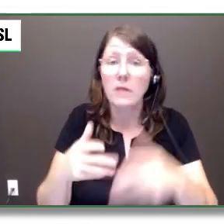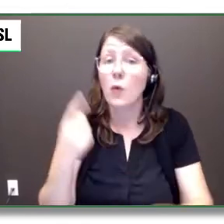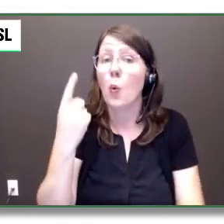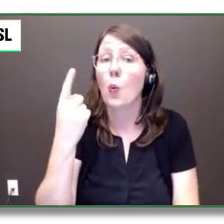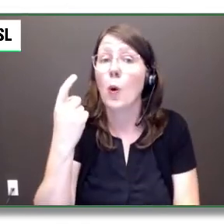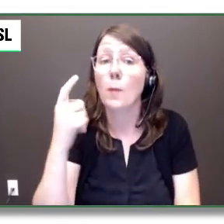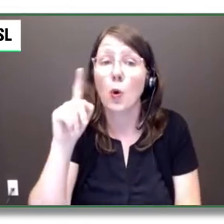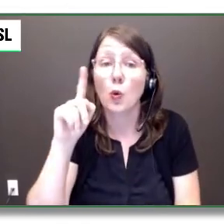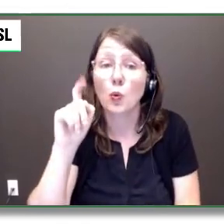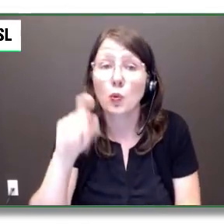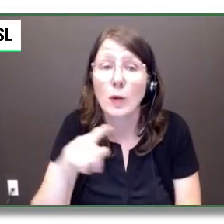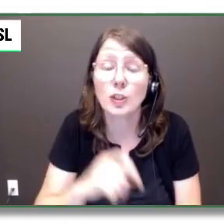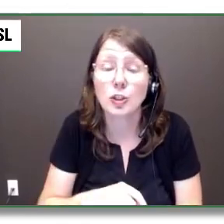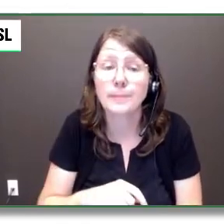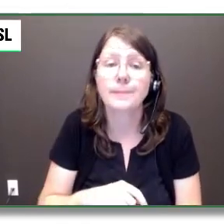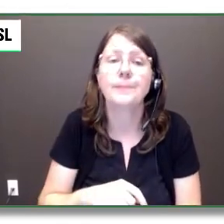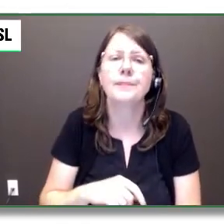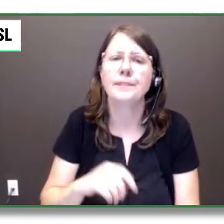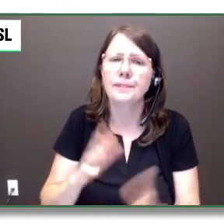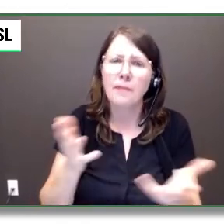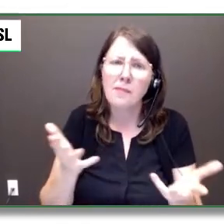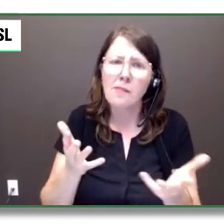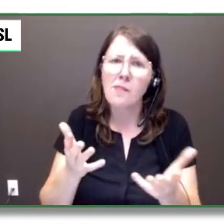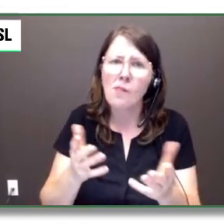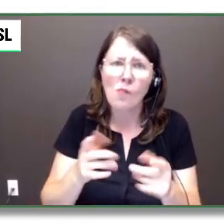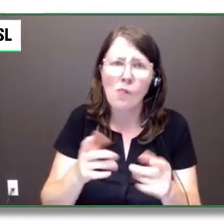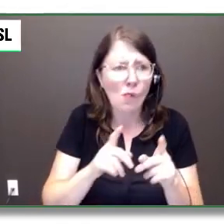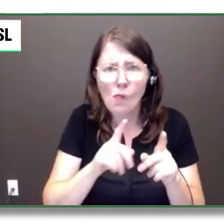collecting the narratives. Was it primarily verbally or written through an